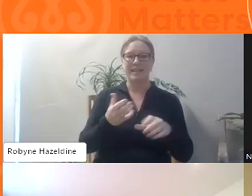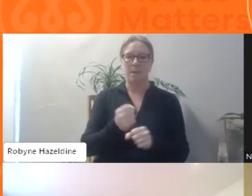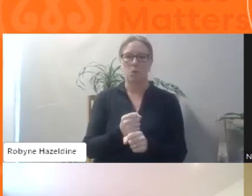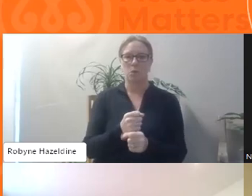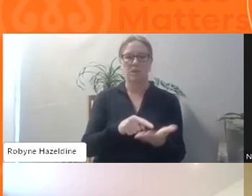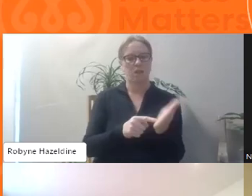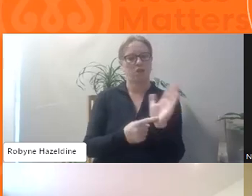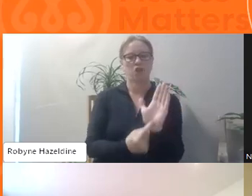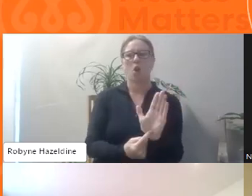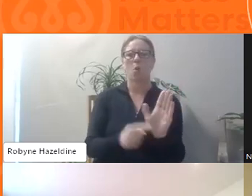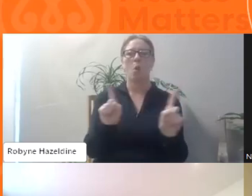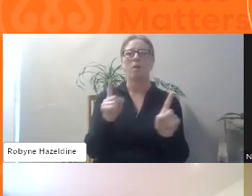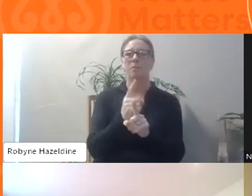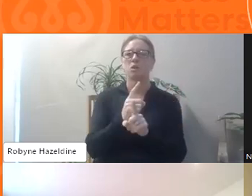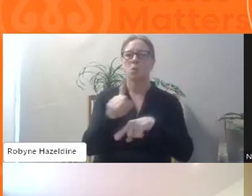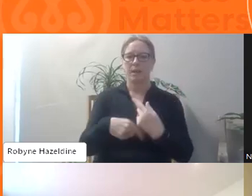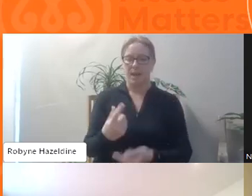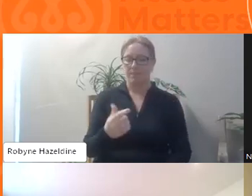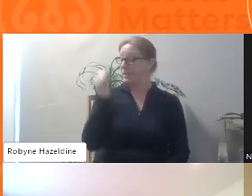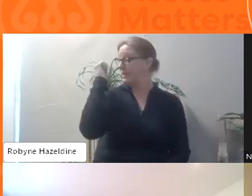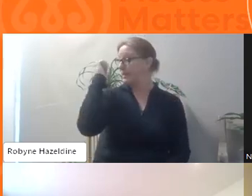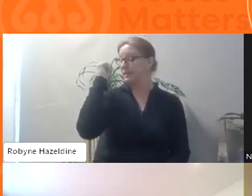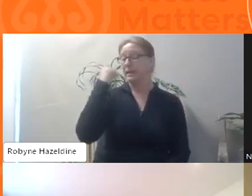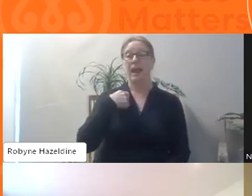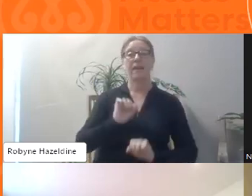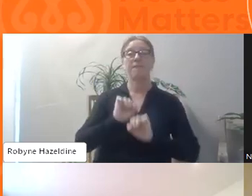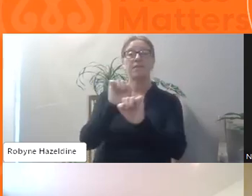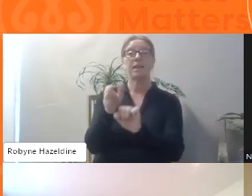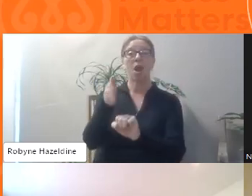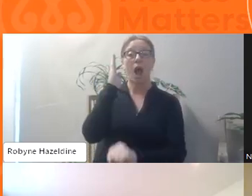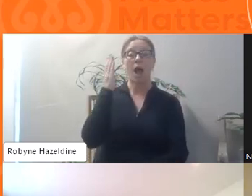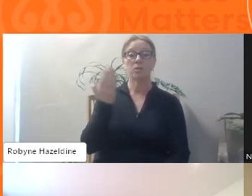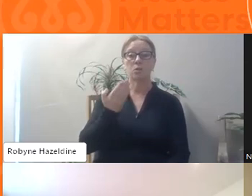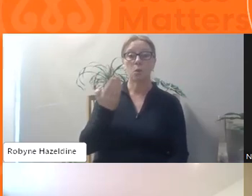been saying. Yesterday I went into a high school, local high school.